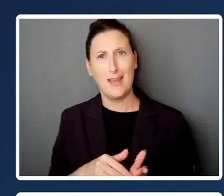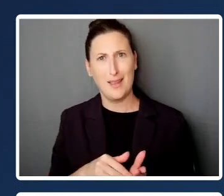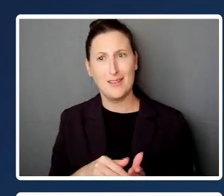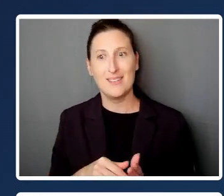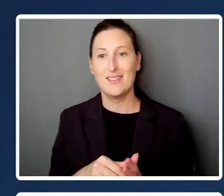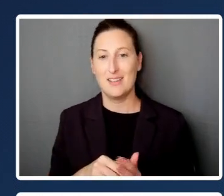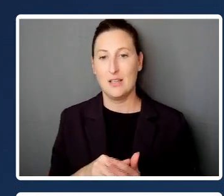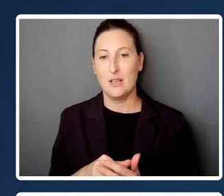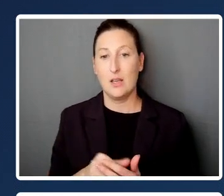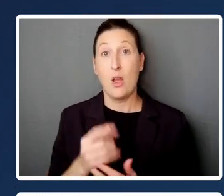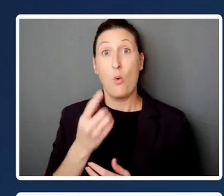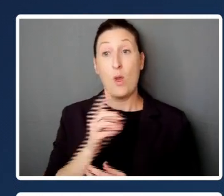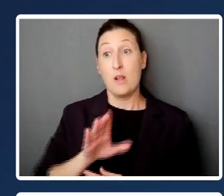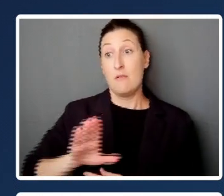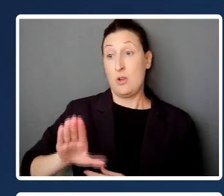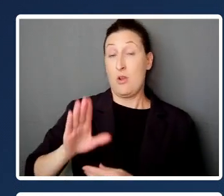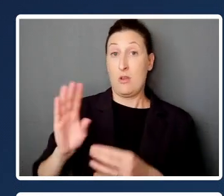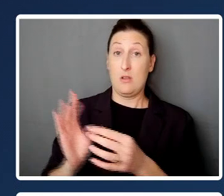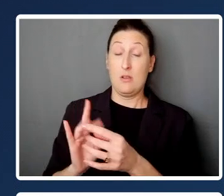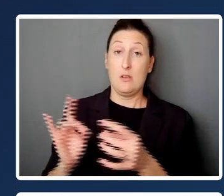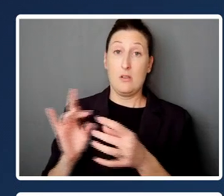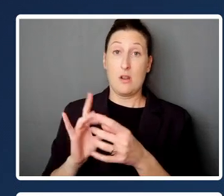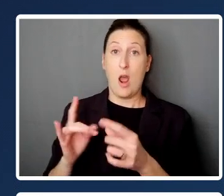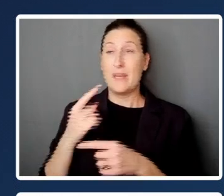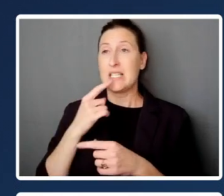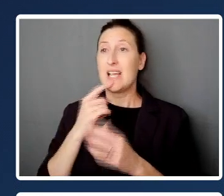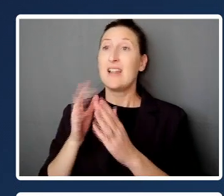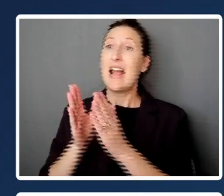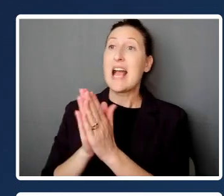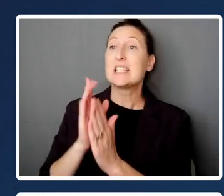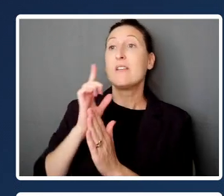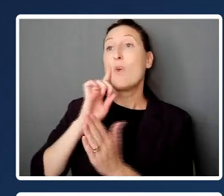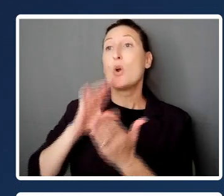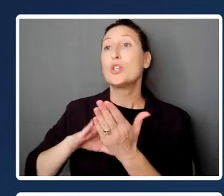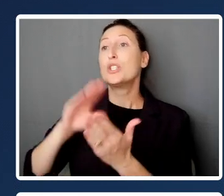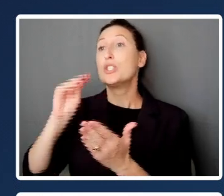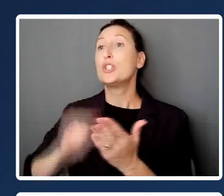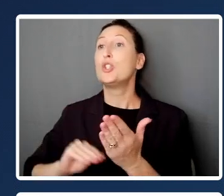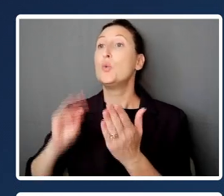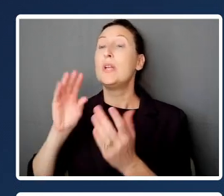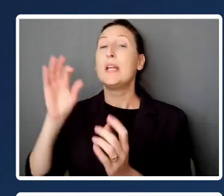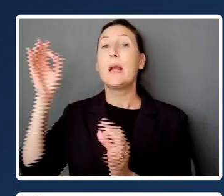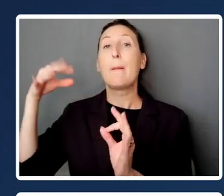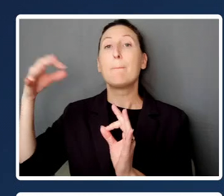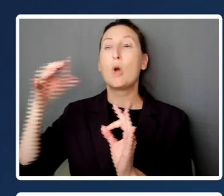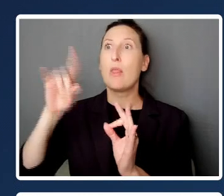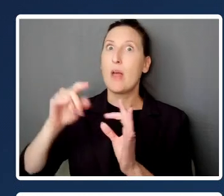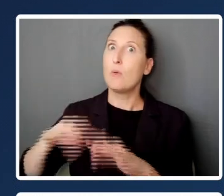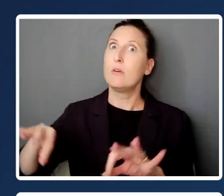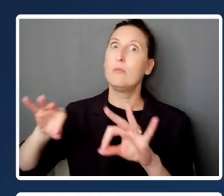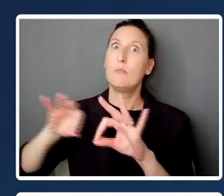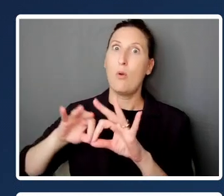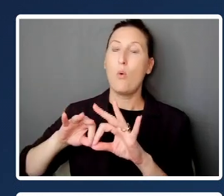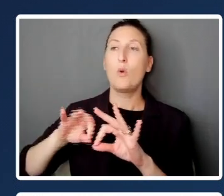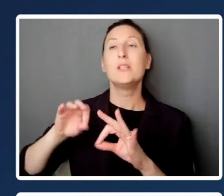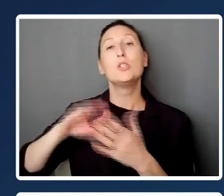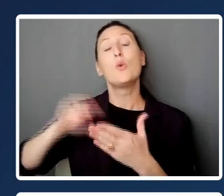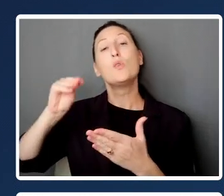about asking for student input -- that was critical. So, they shared which snippets of